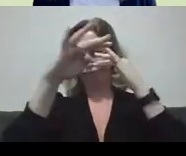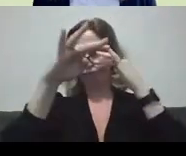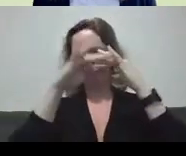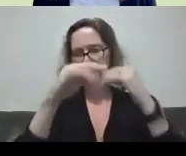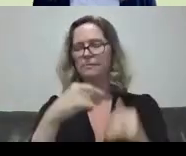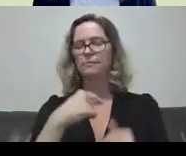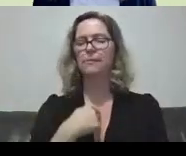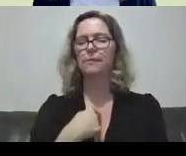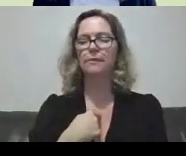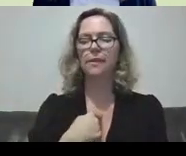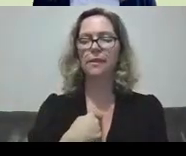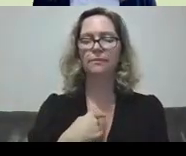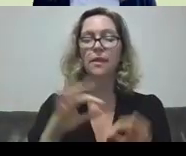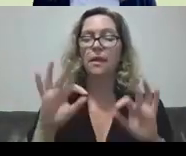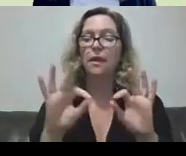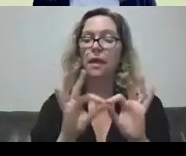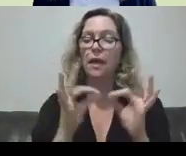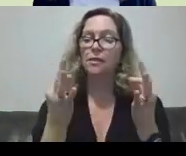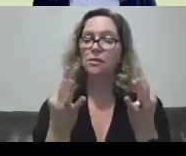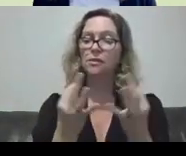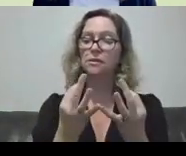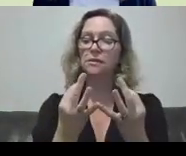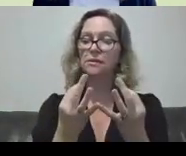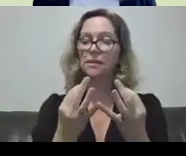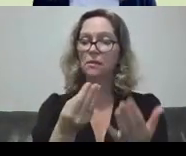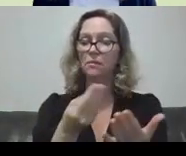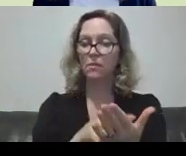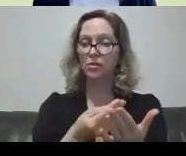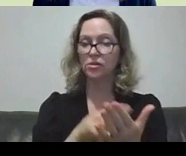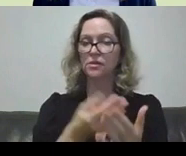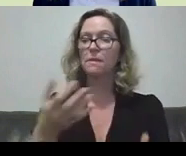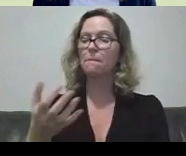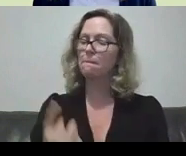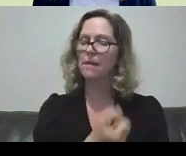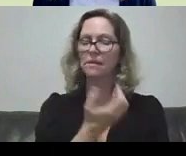must engage registered providers obviously there's a lot more information